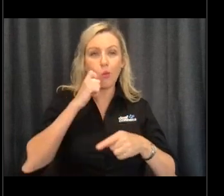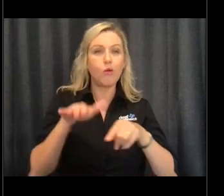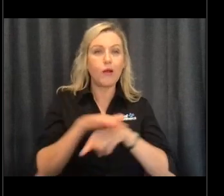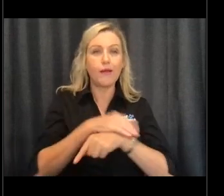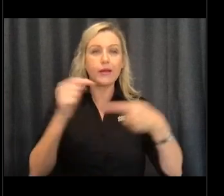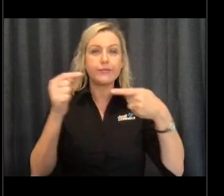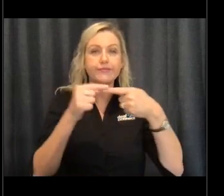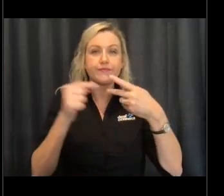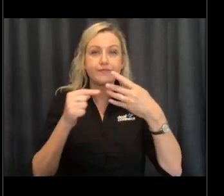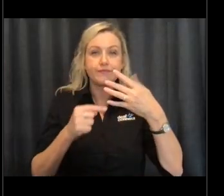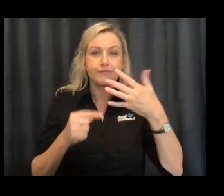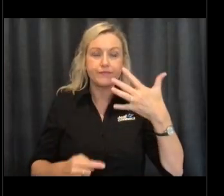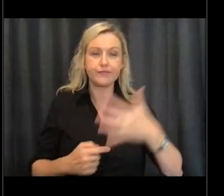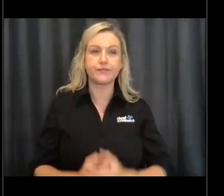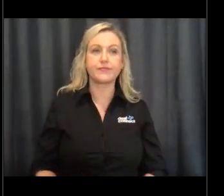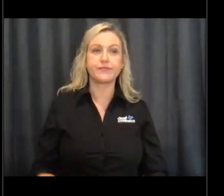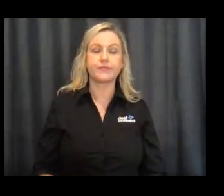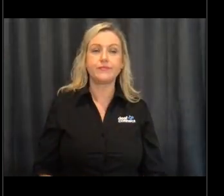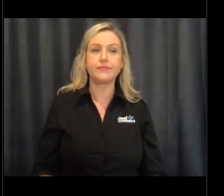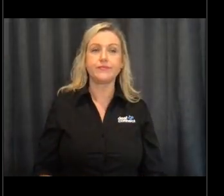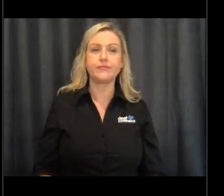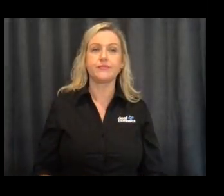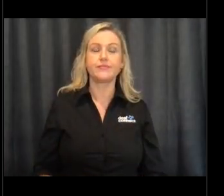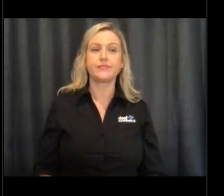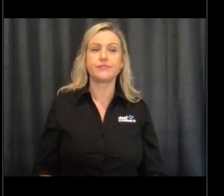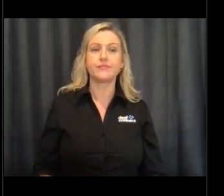we will be moving into the Q&A soon.